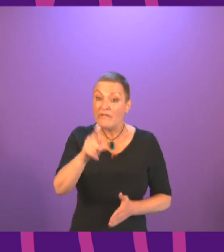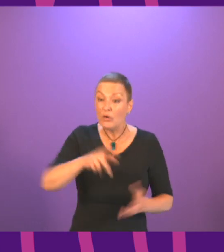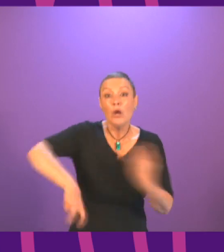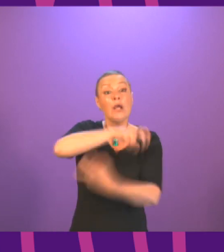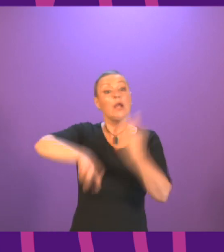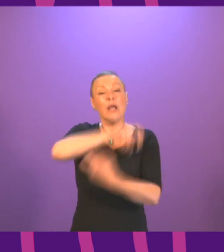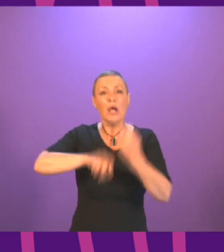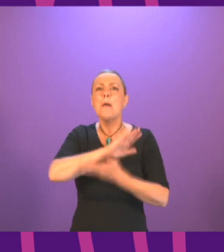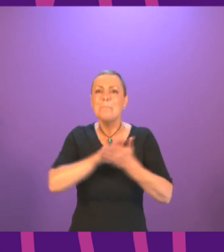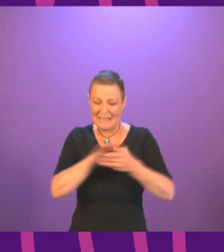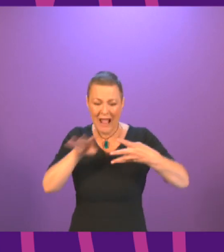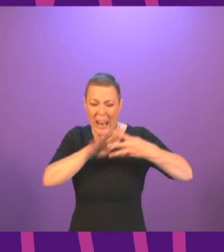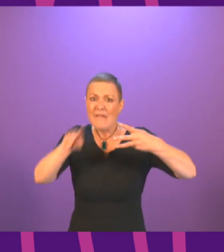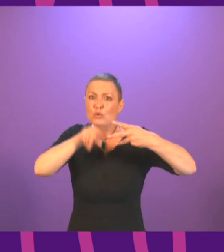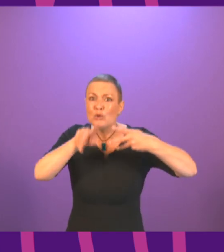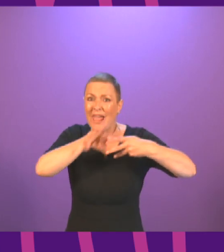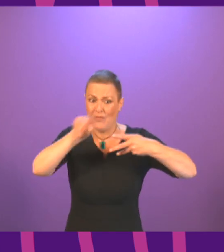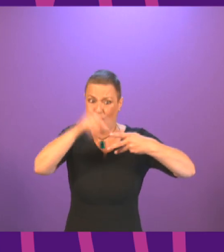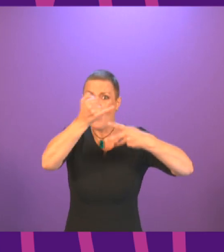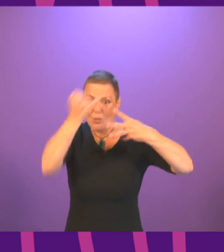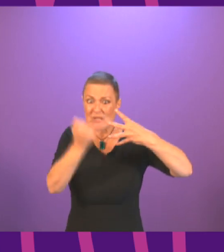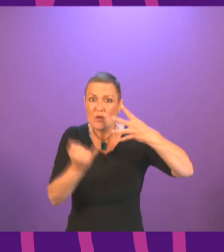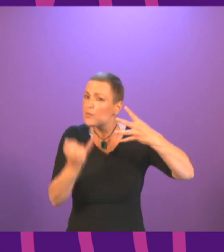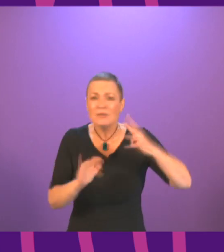There are trade-offs in this. If we want to have the greater normality that not being